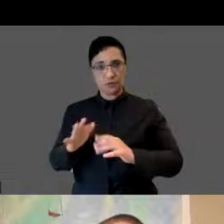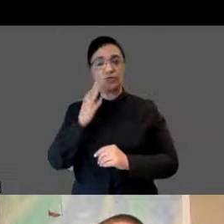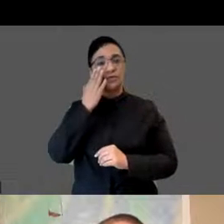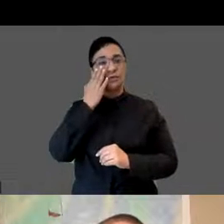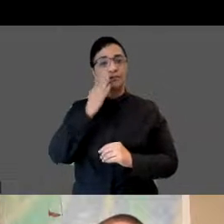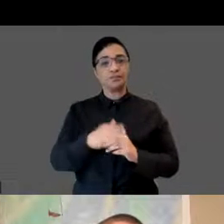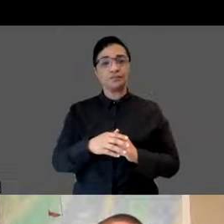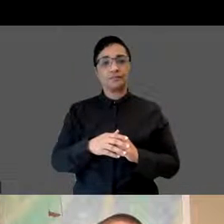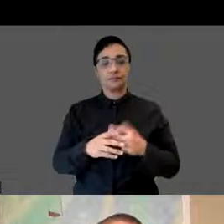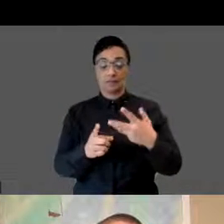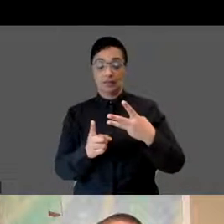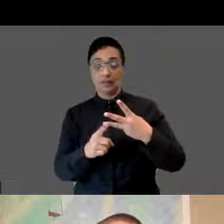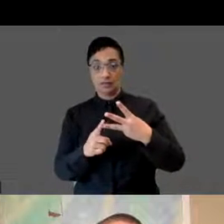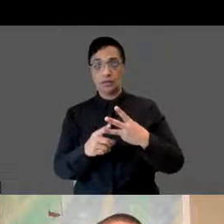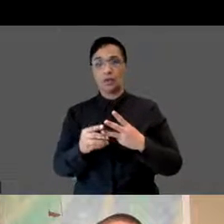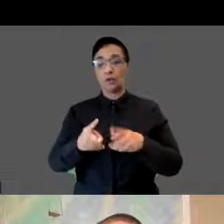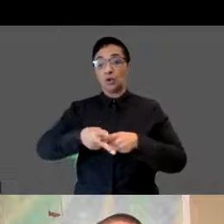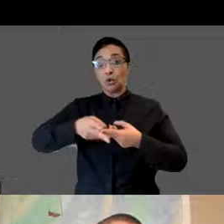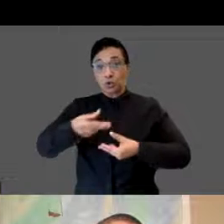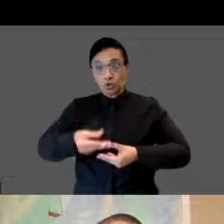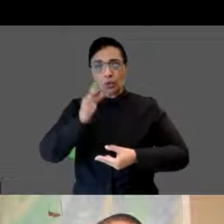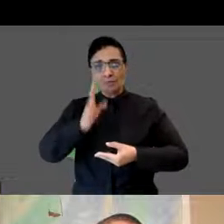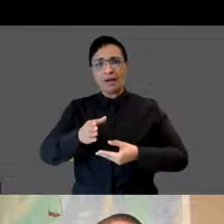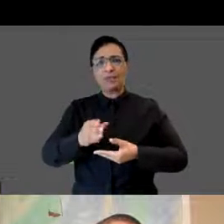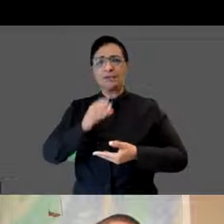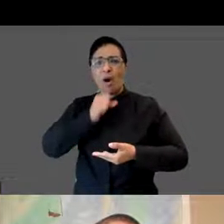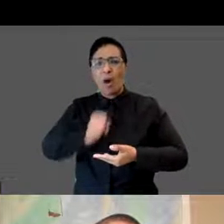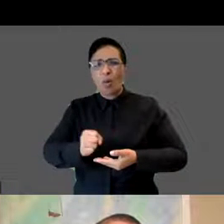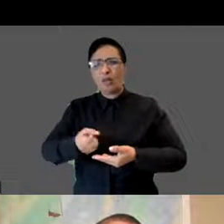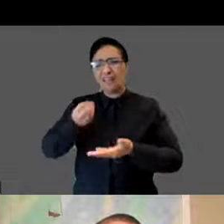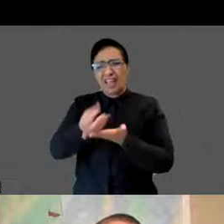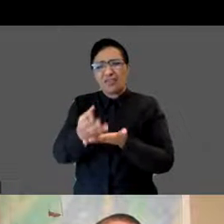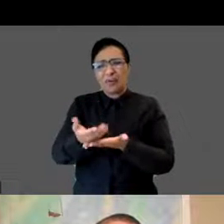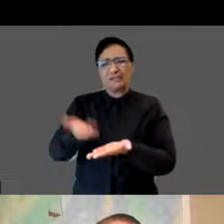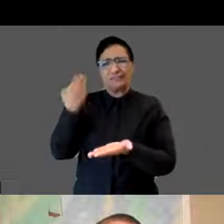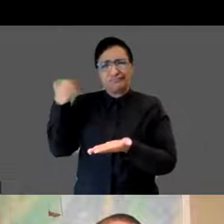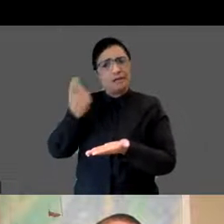The toolkit needs to be updated often and needs to map all the stakeholders involved